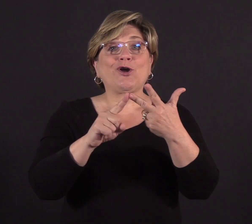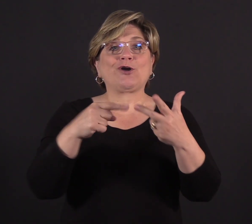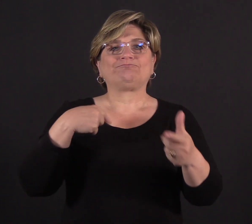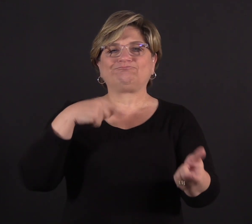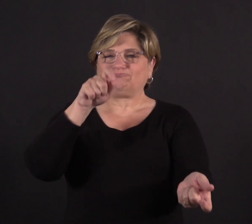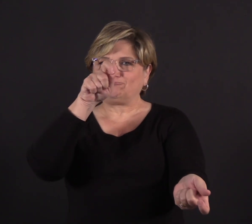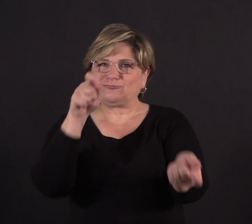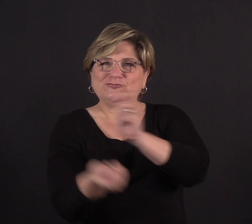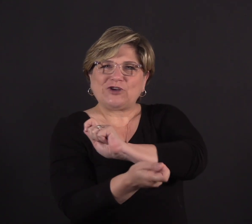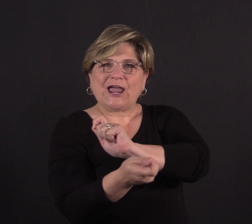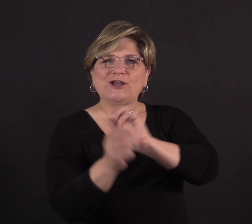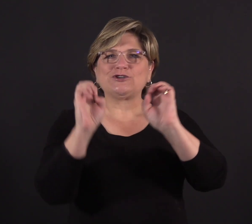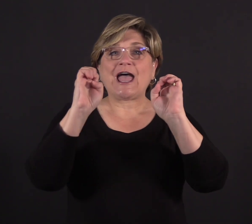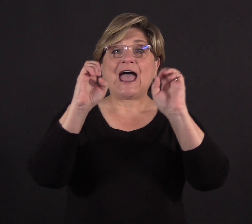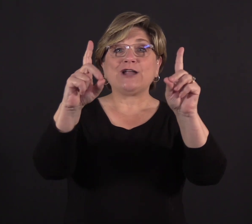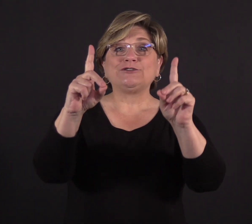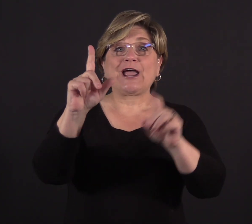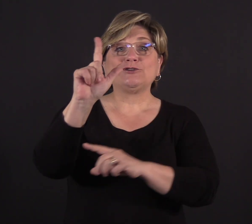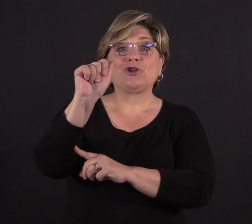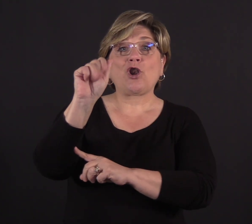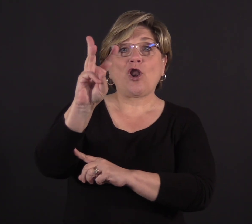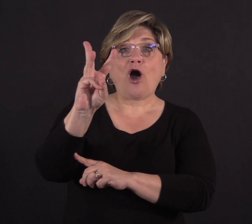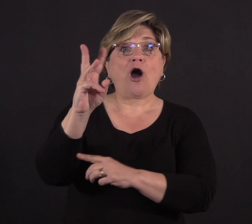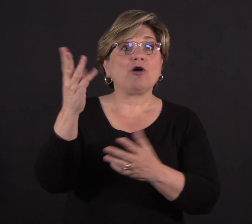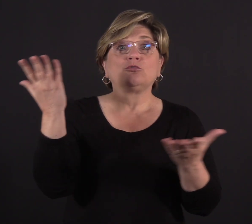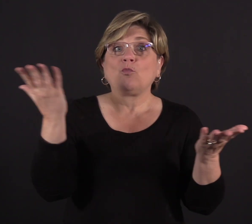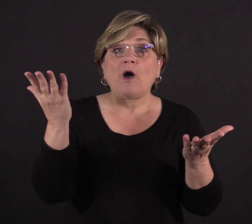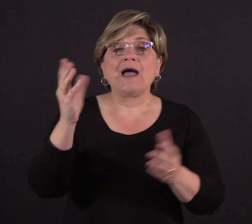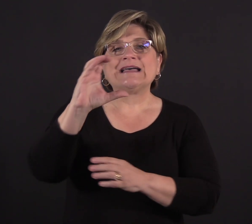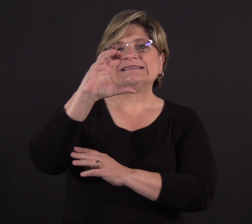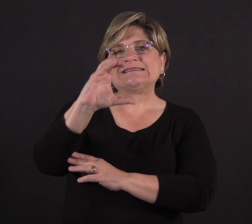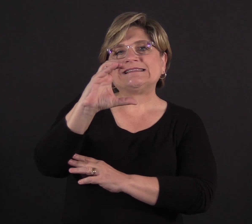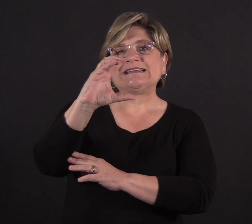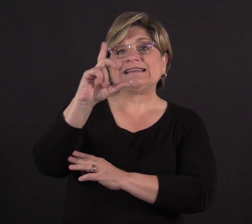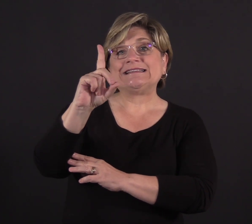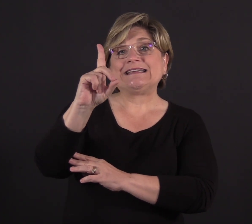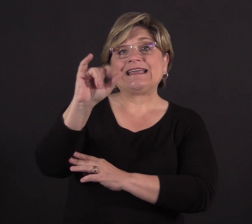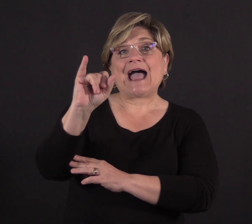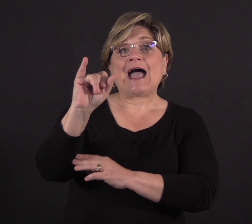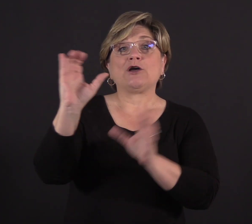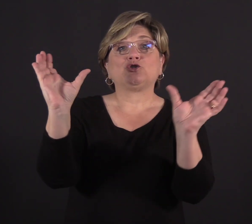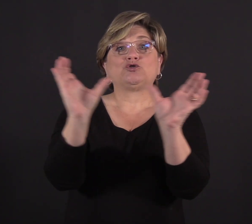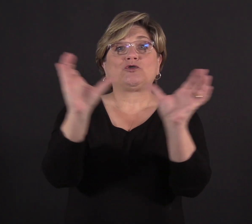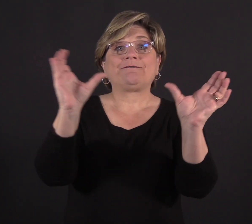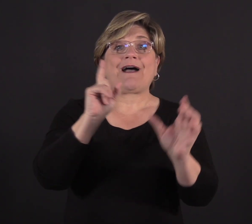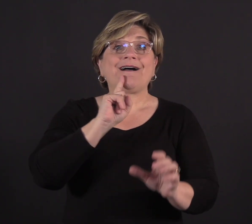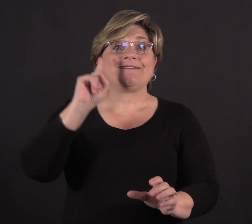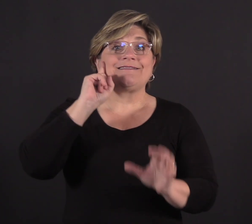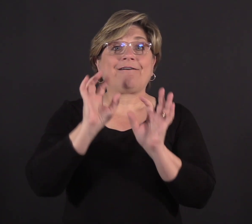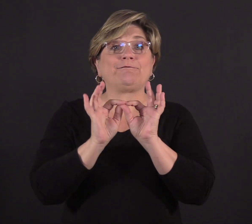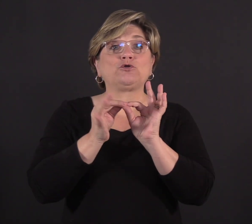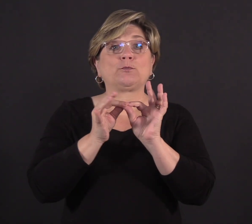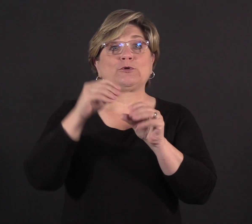Changed education law so Certified Deaf Interpreters (CDIs) in the classroom